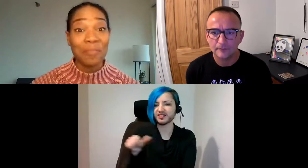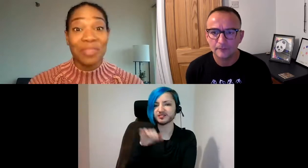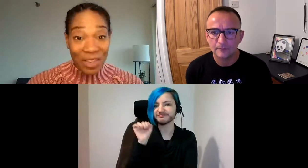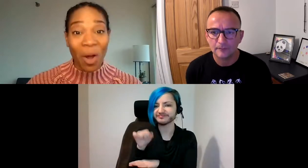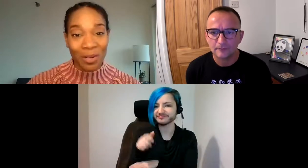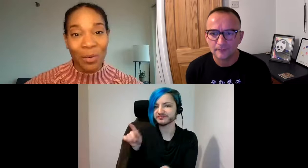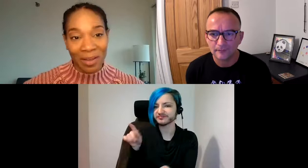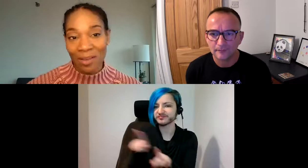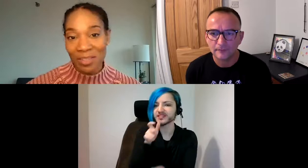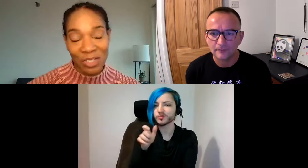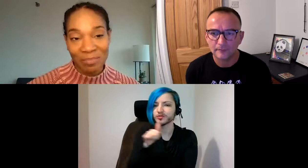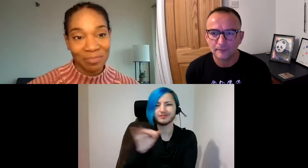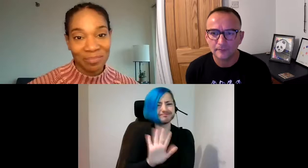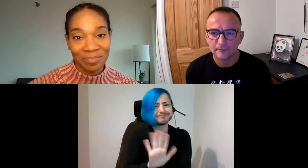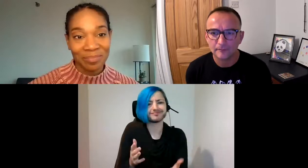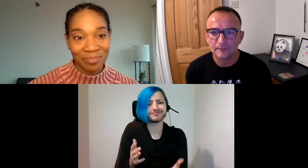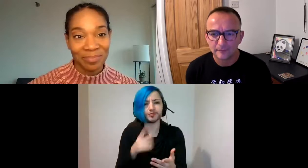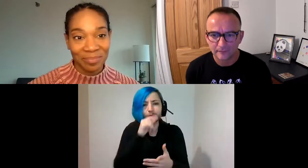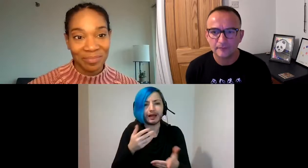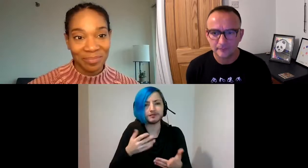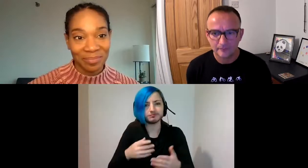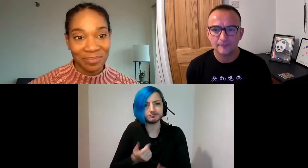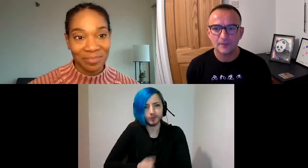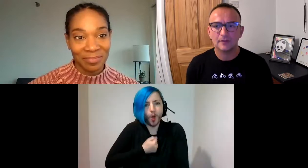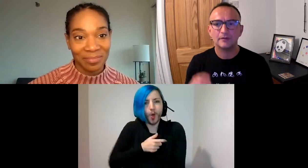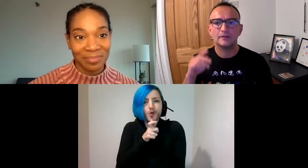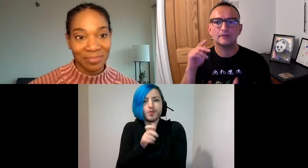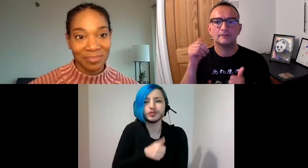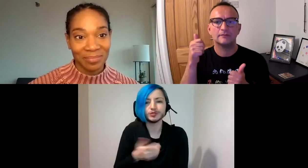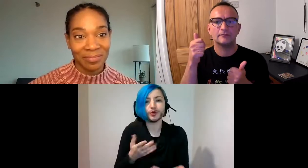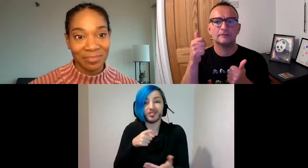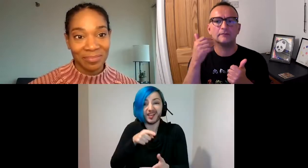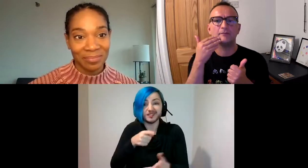Chloe, one more question that occurs to me, did